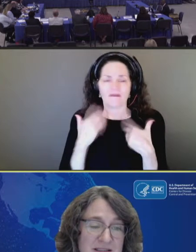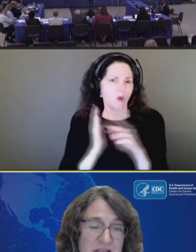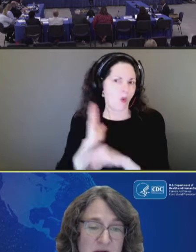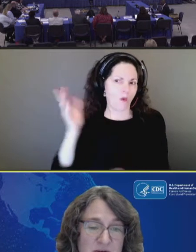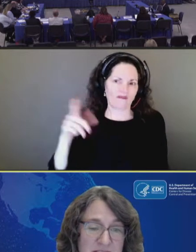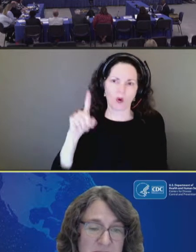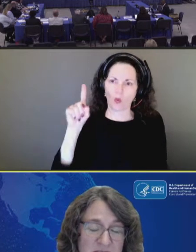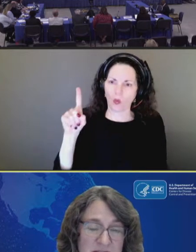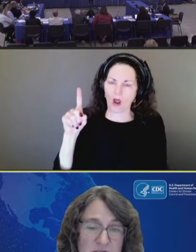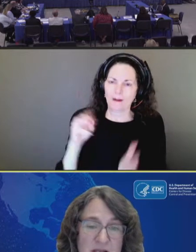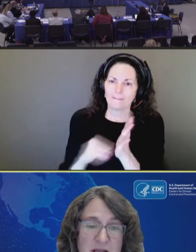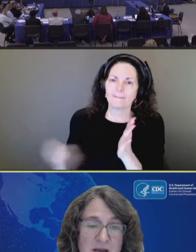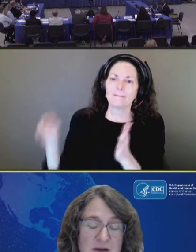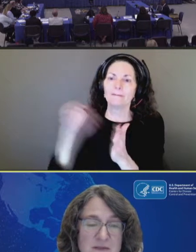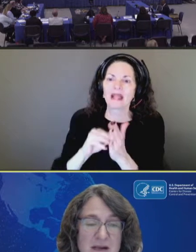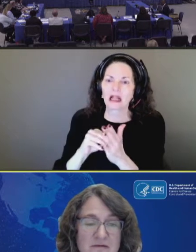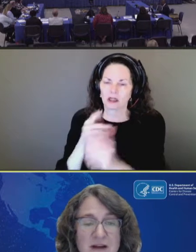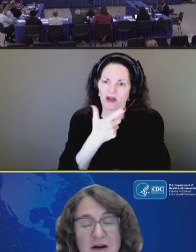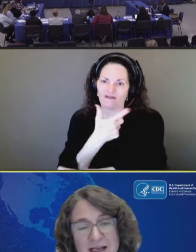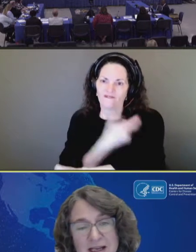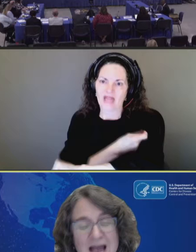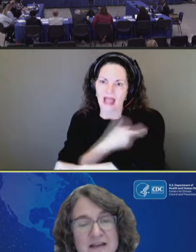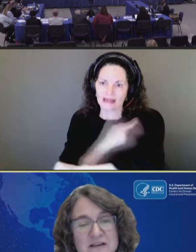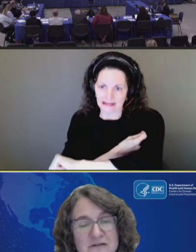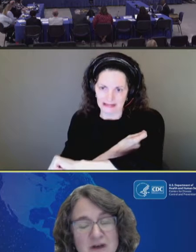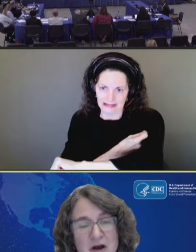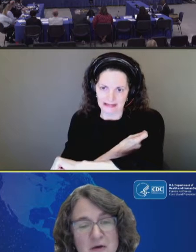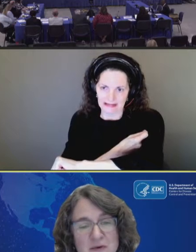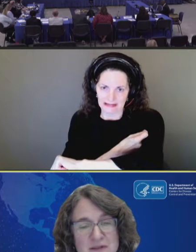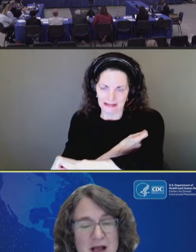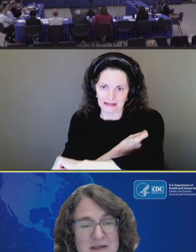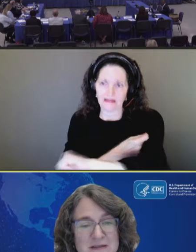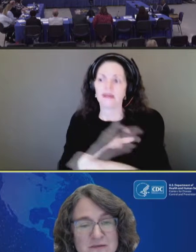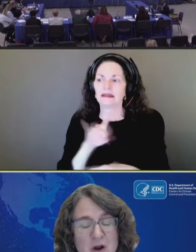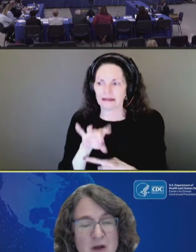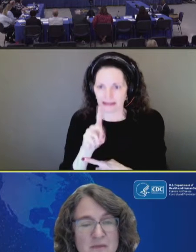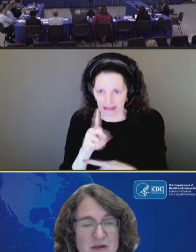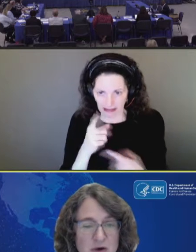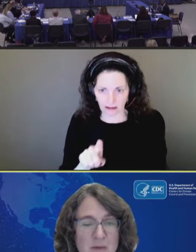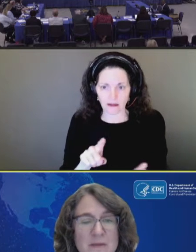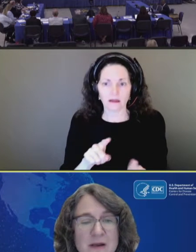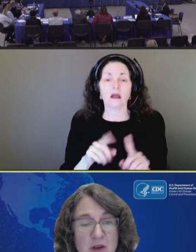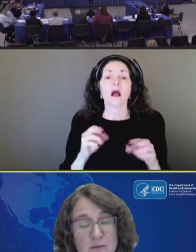vaccine doses administered. There's been a very active response from the general public and the